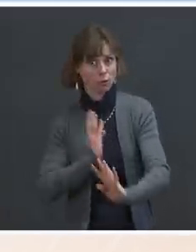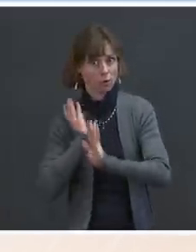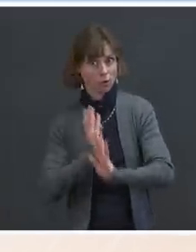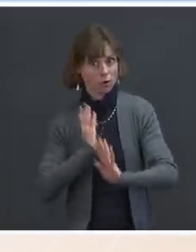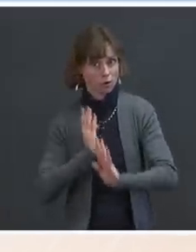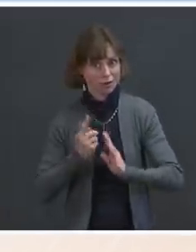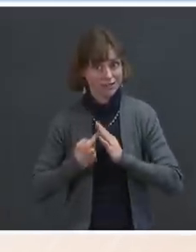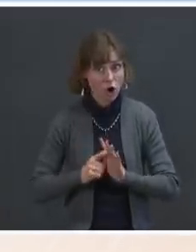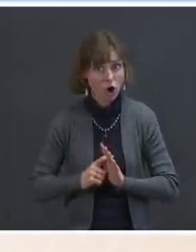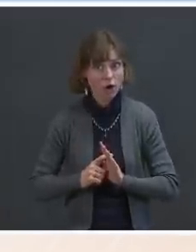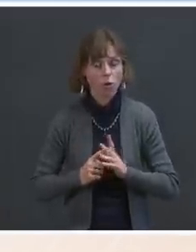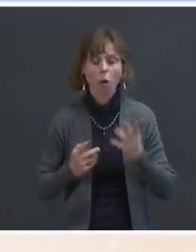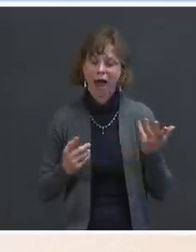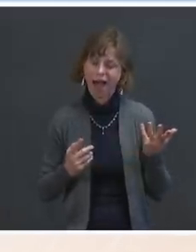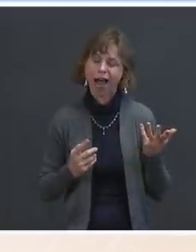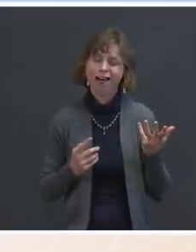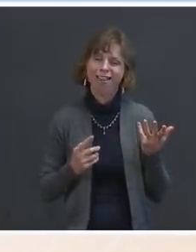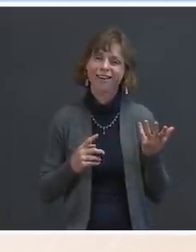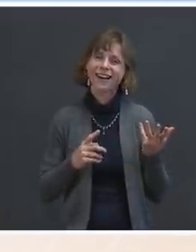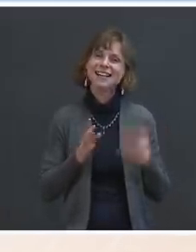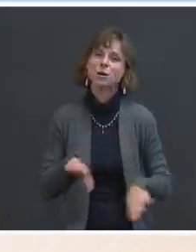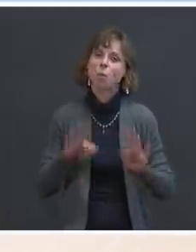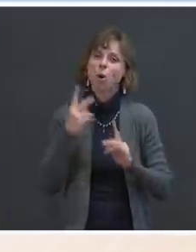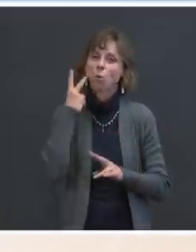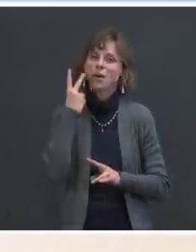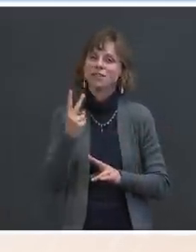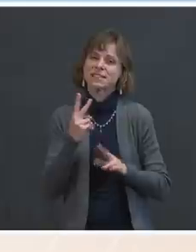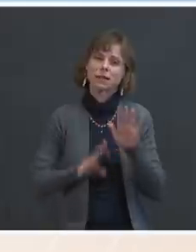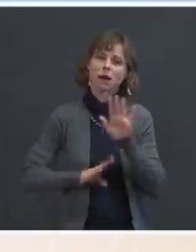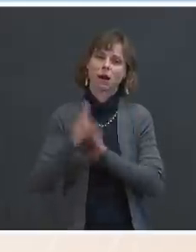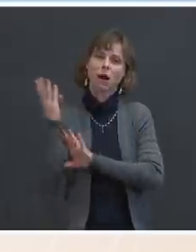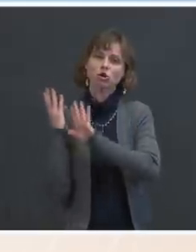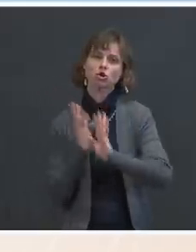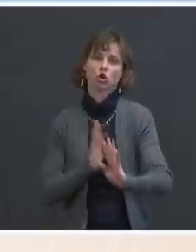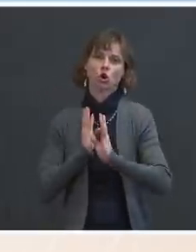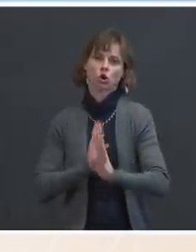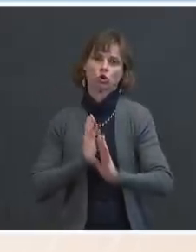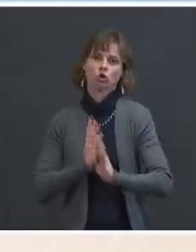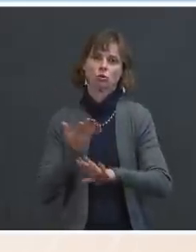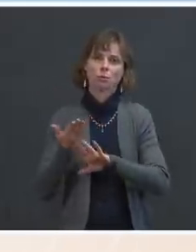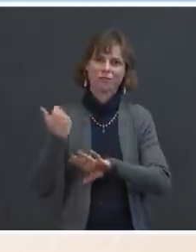is we've seen surges before. Surges tend to respond to hope,